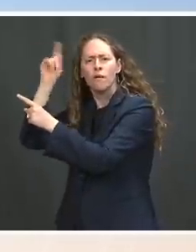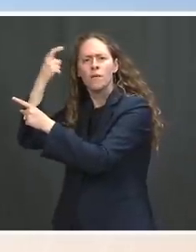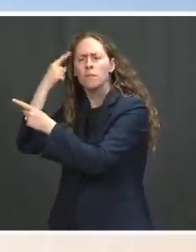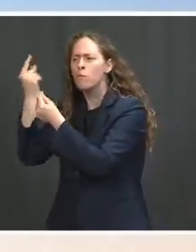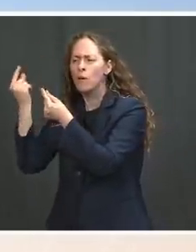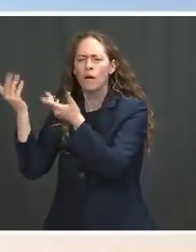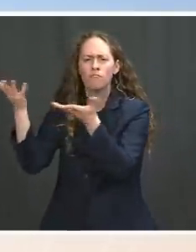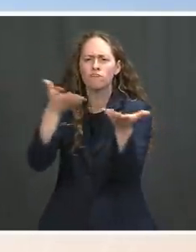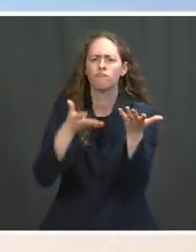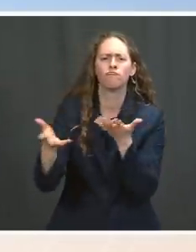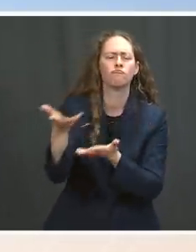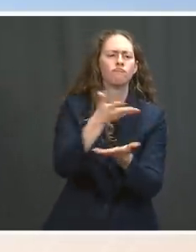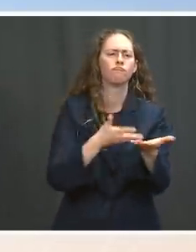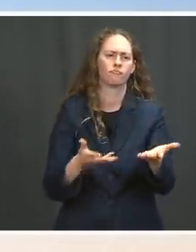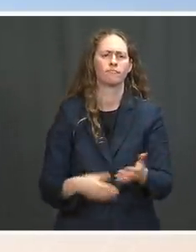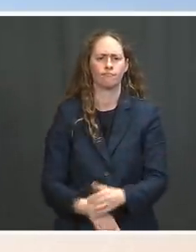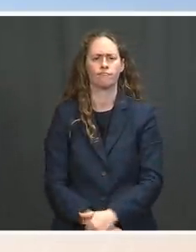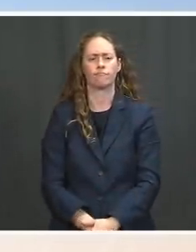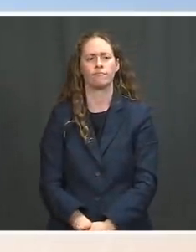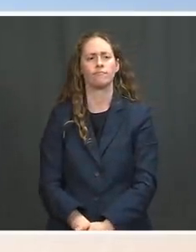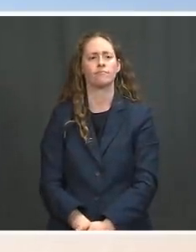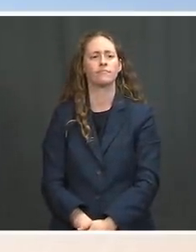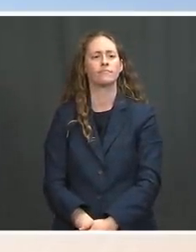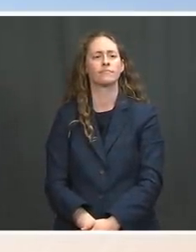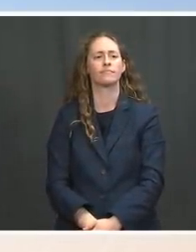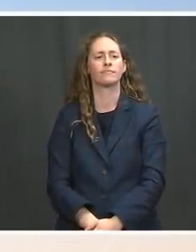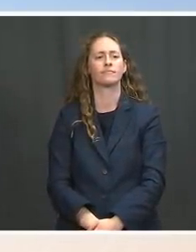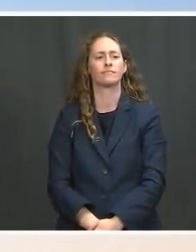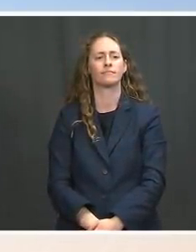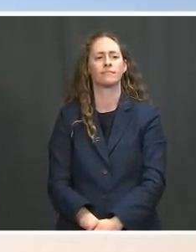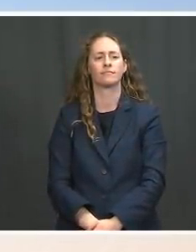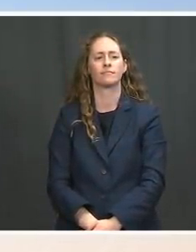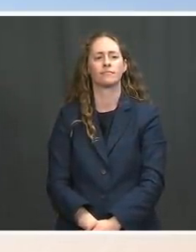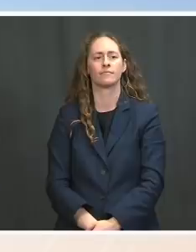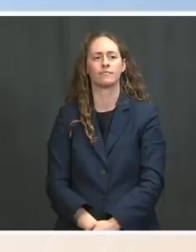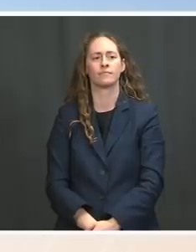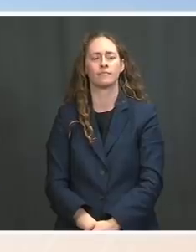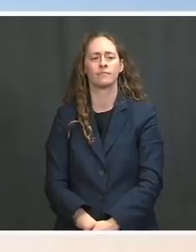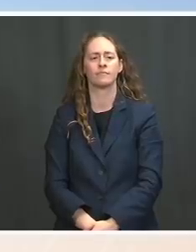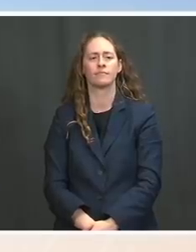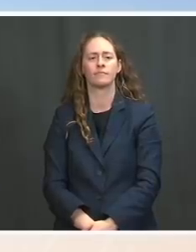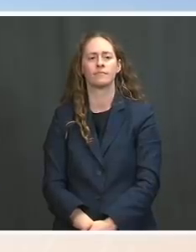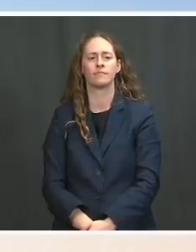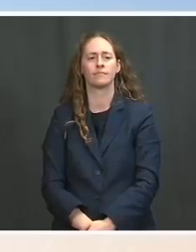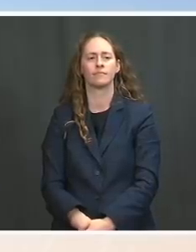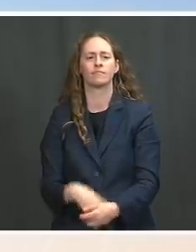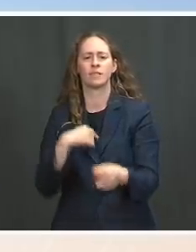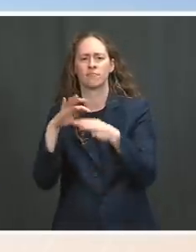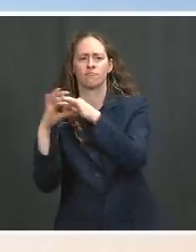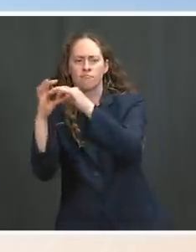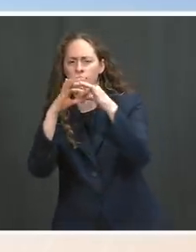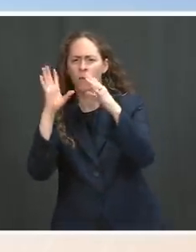and, of course, help Colonial return to normal operations. Our top priority right now is getting the fuel to communities that need it,